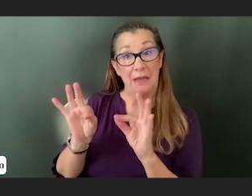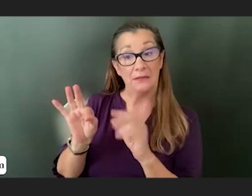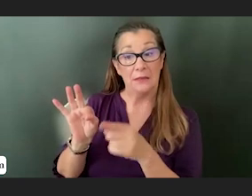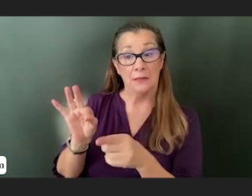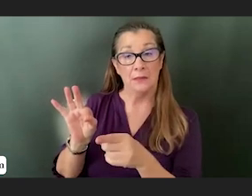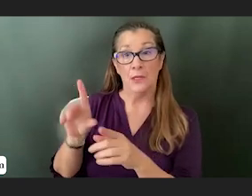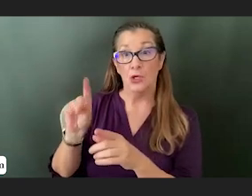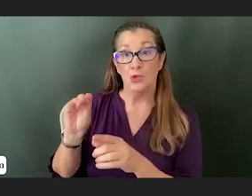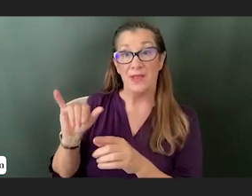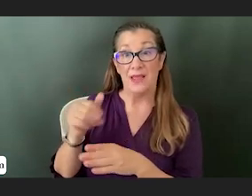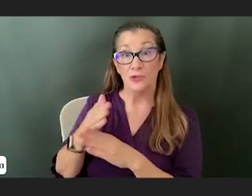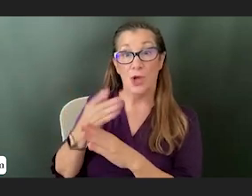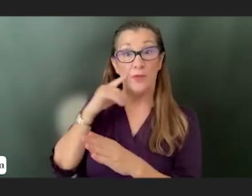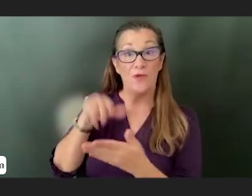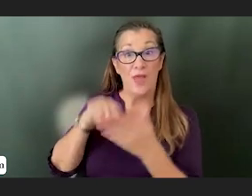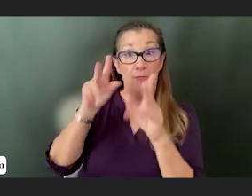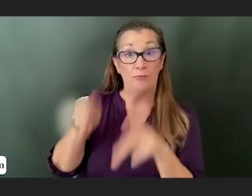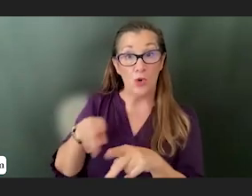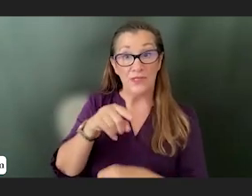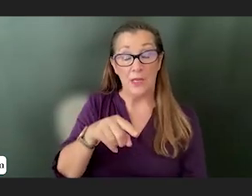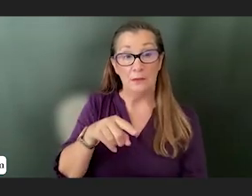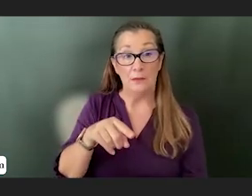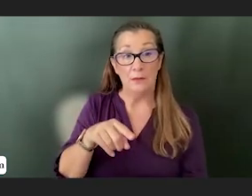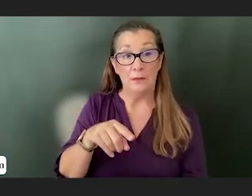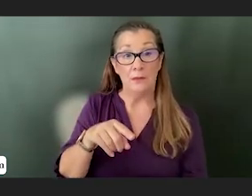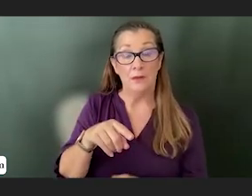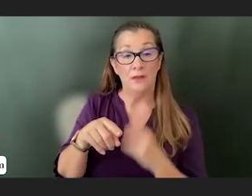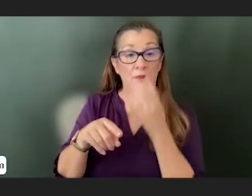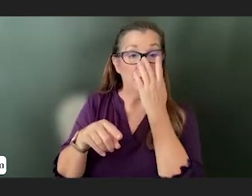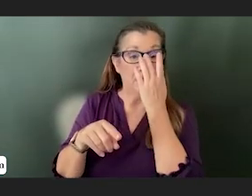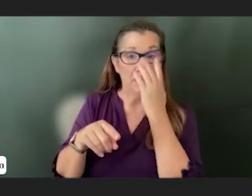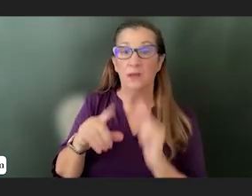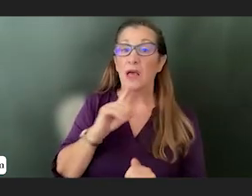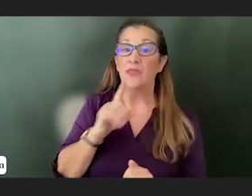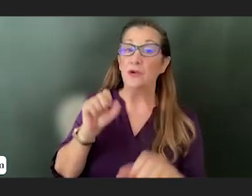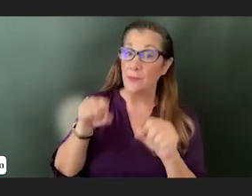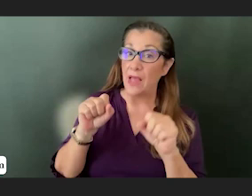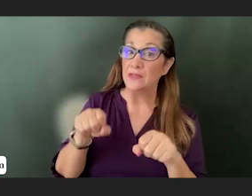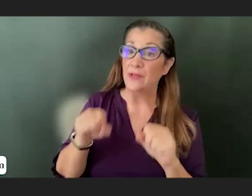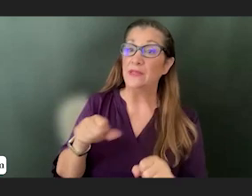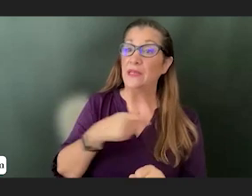Doing that job for that individual? There's a possibility that will always be present.